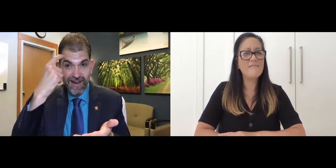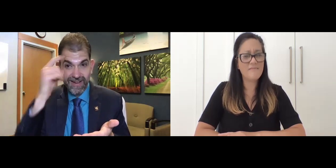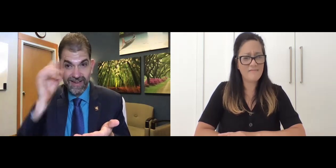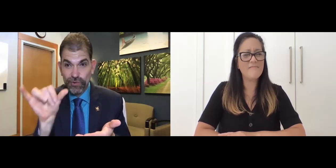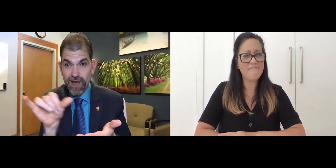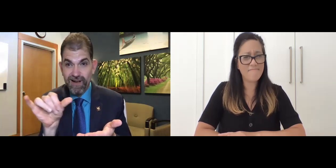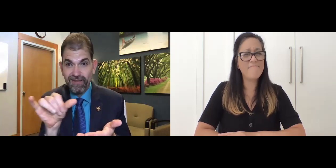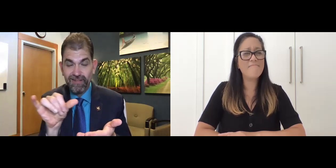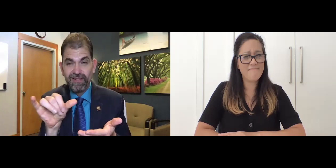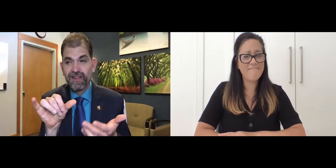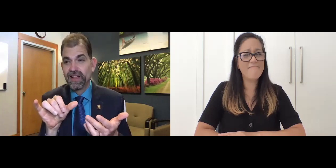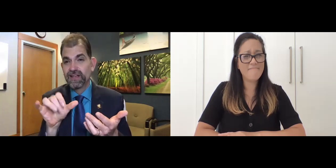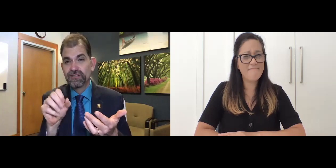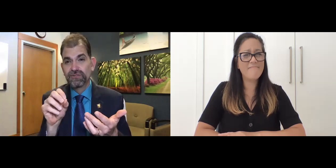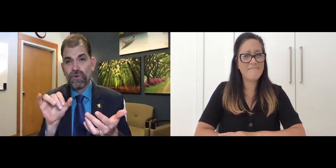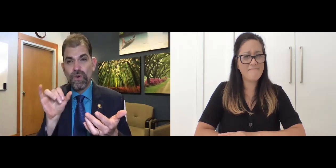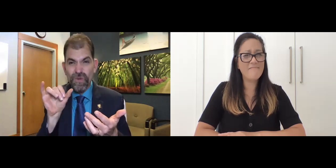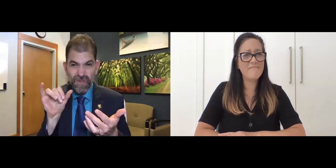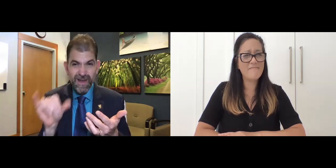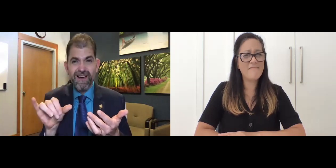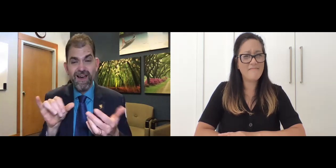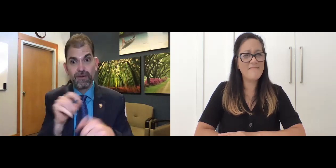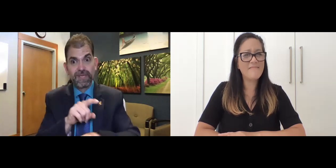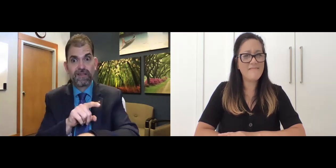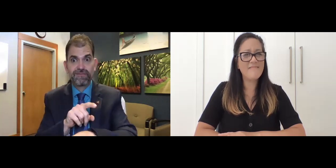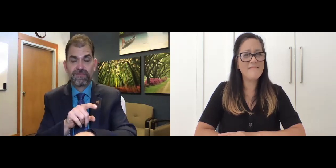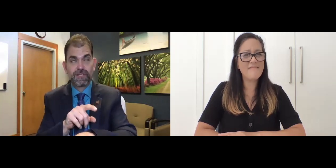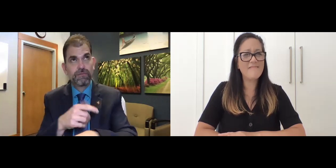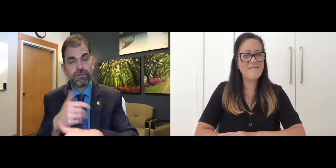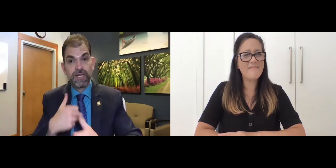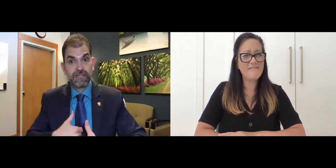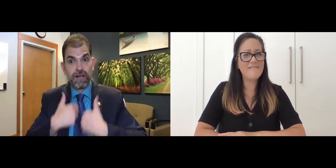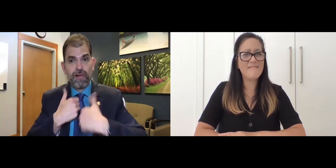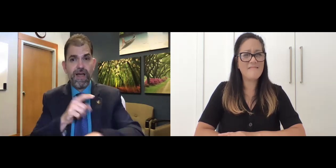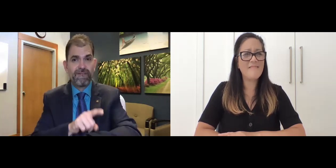That also ties into theory of mind